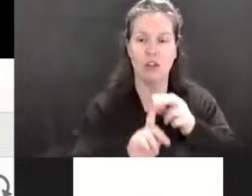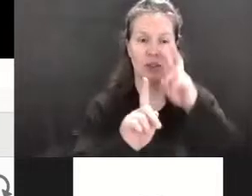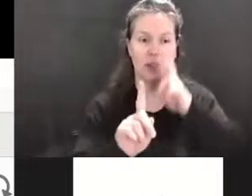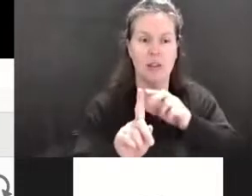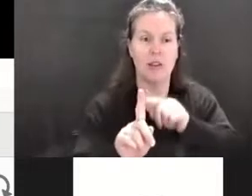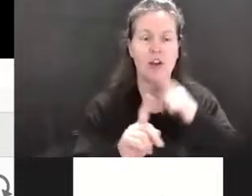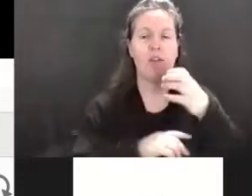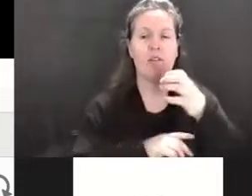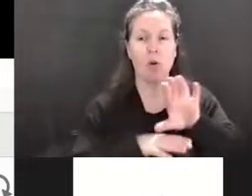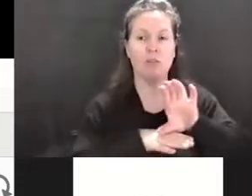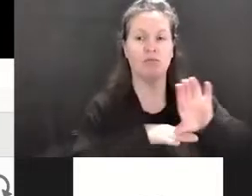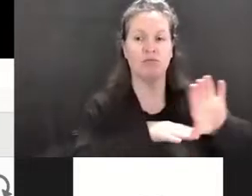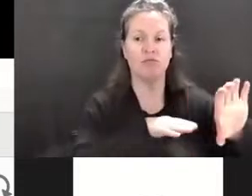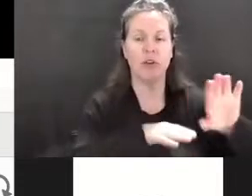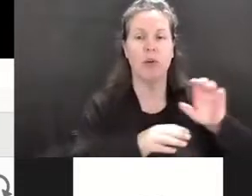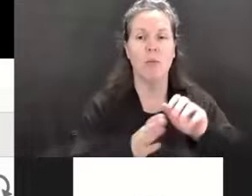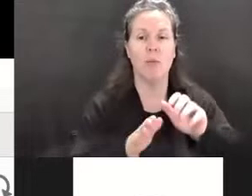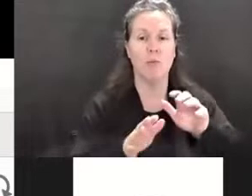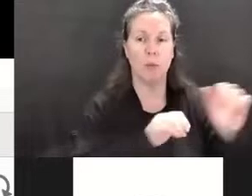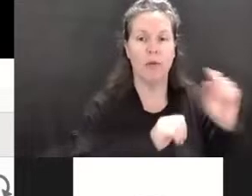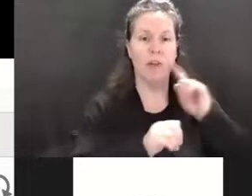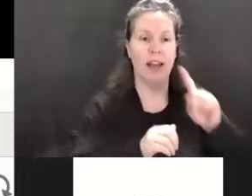and their continued fight to live on their ancestral lands.